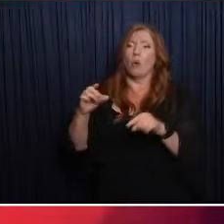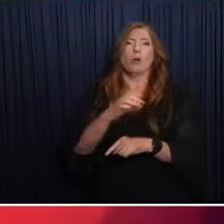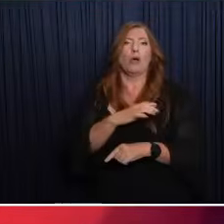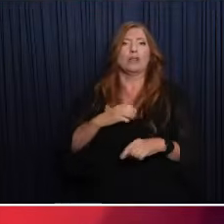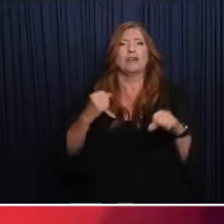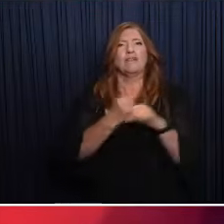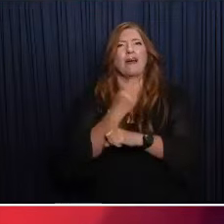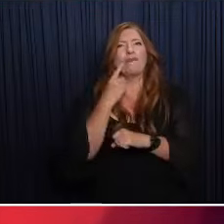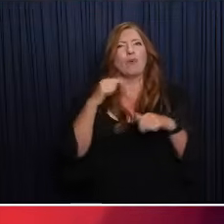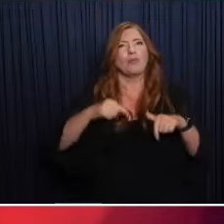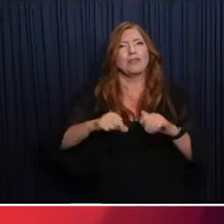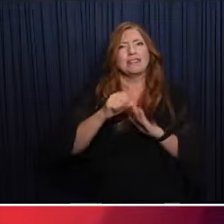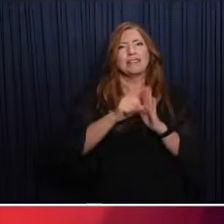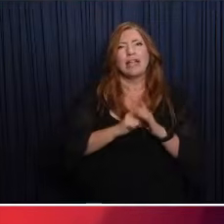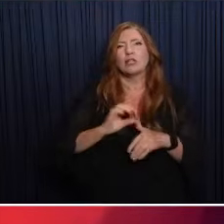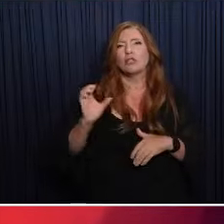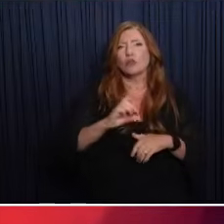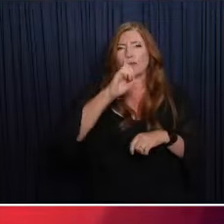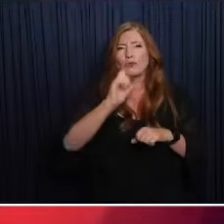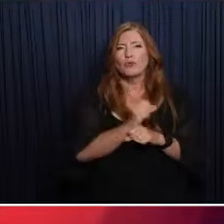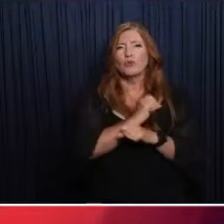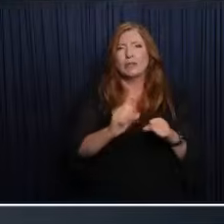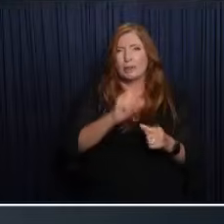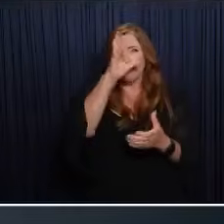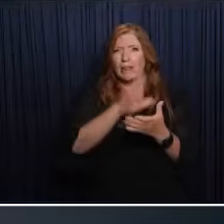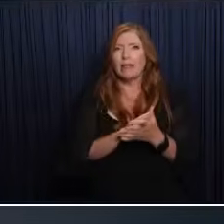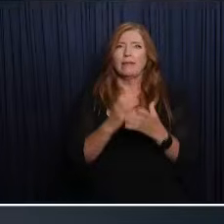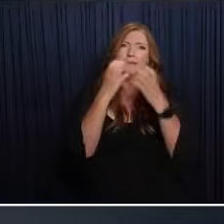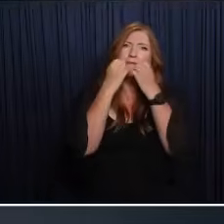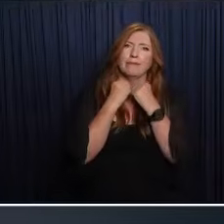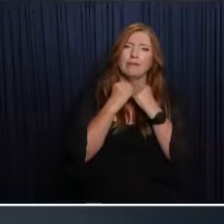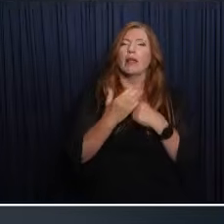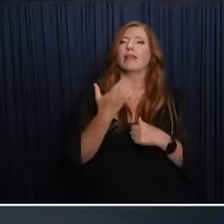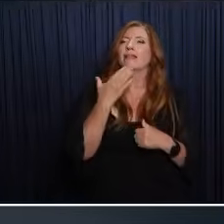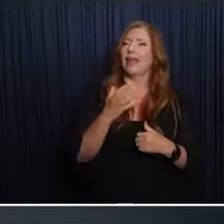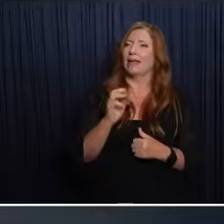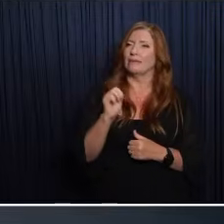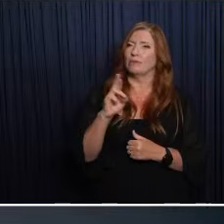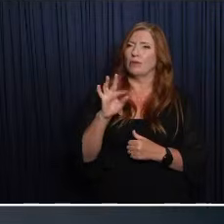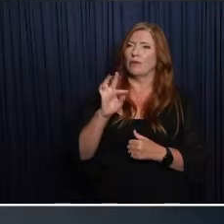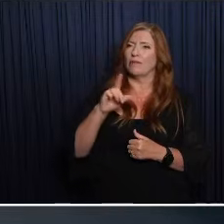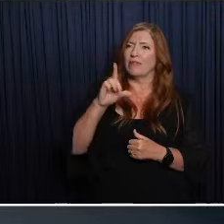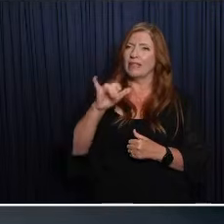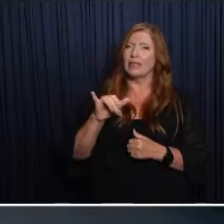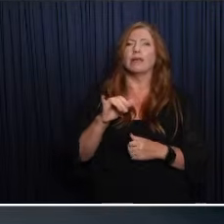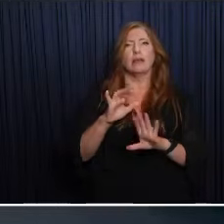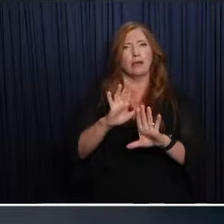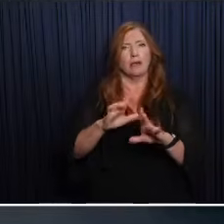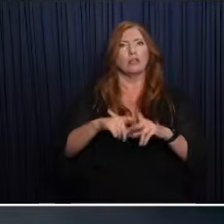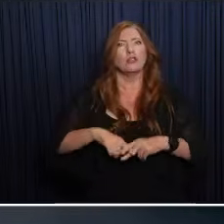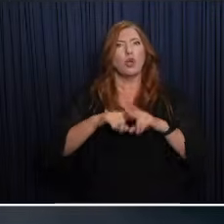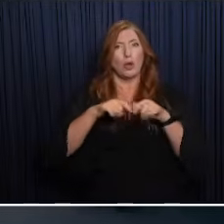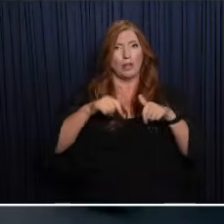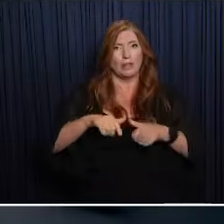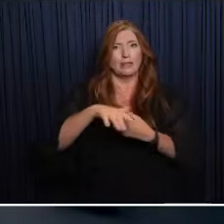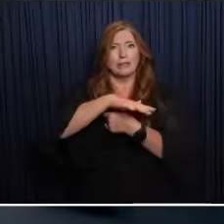CIVILIZATION. THINGS WE DON'T BELIEVE IN. THAT IS WHY I'M GOING TO